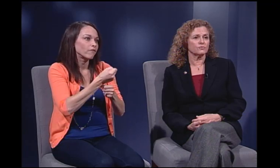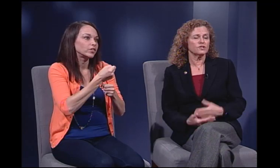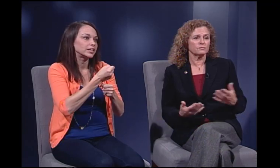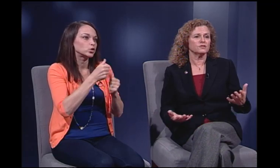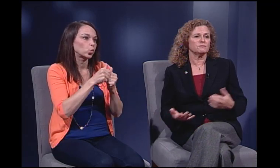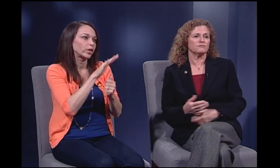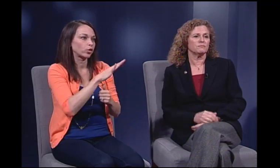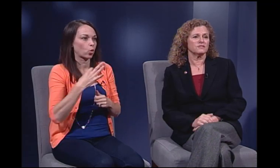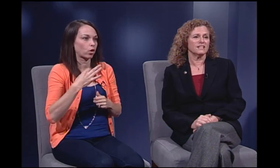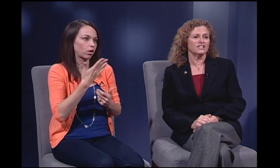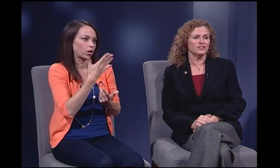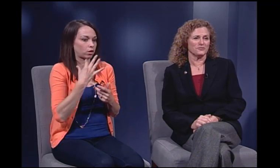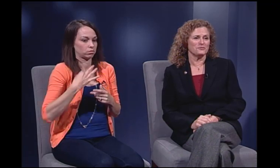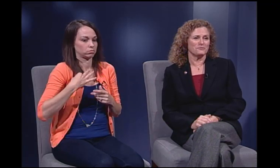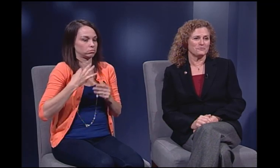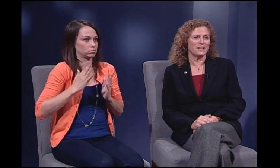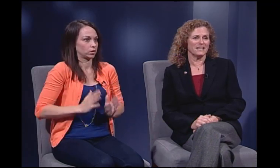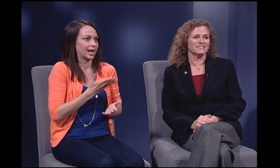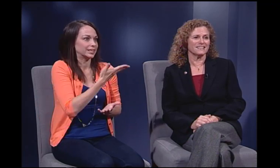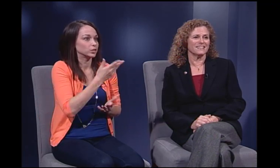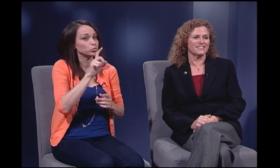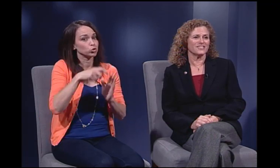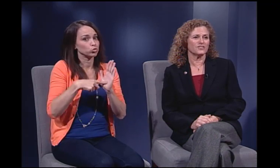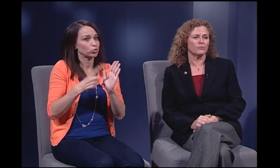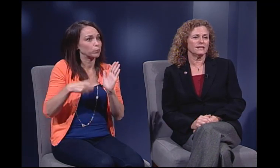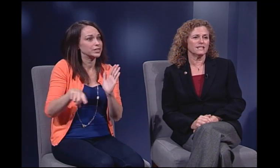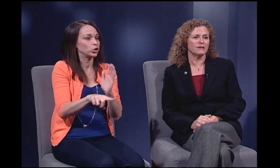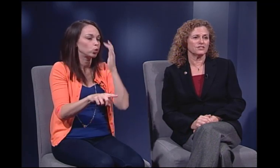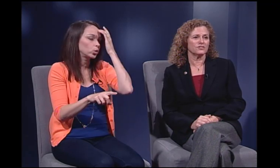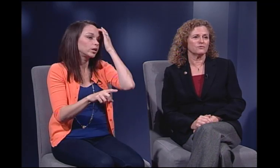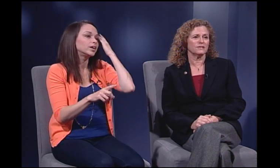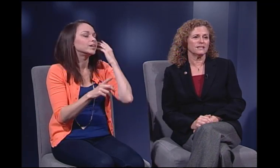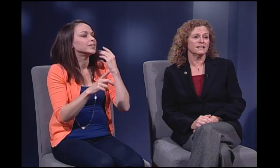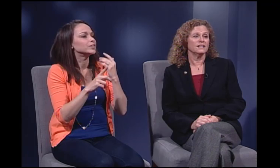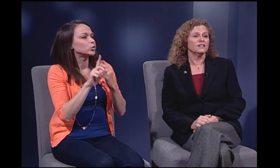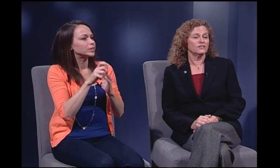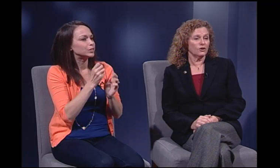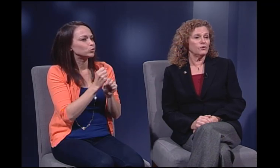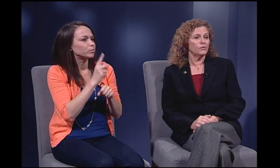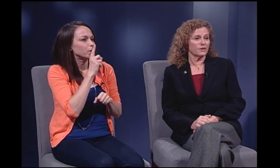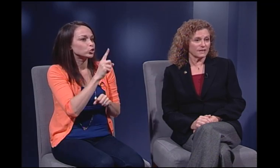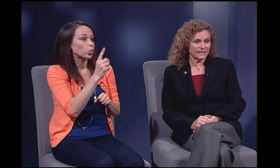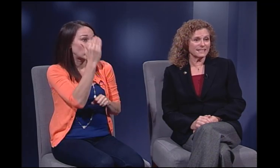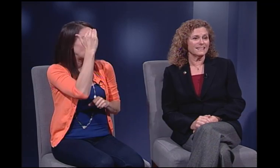We're supposed to be representing you and so we need to make sure we know who we're electing,